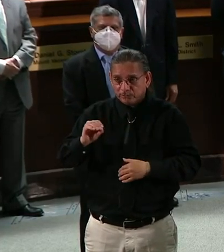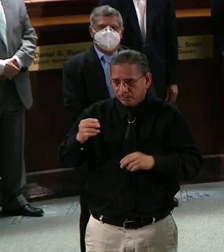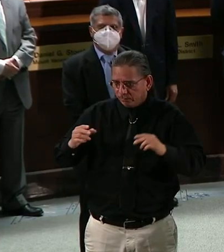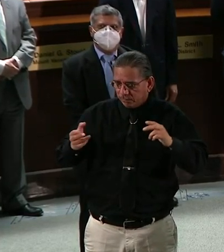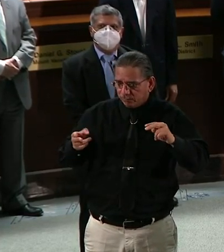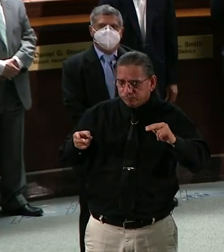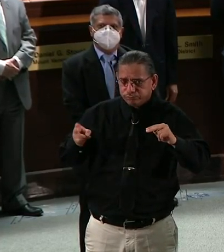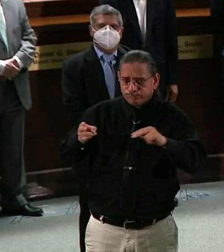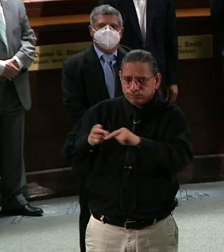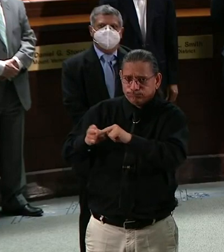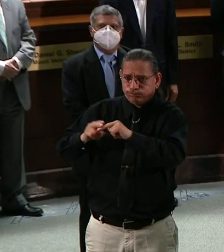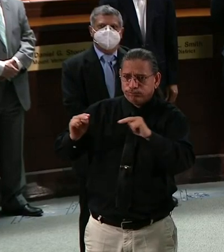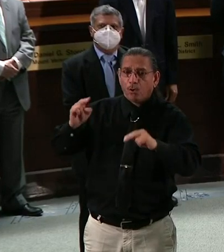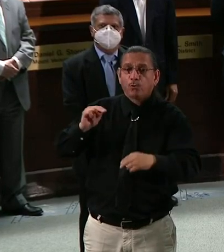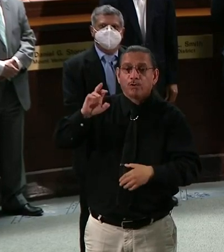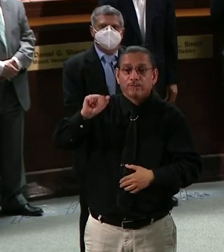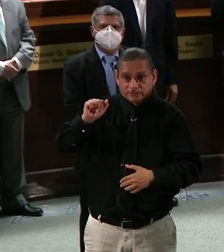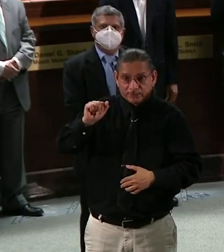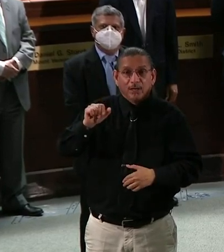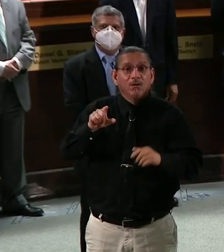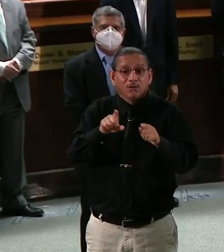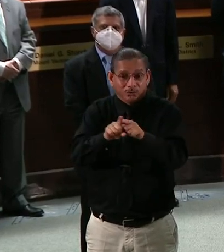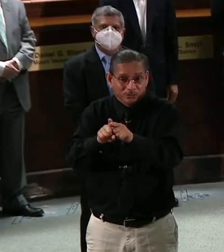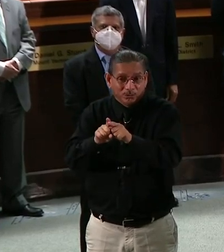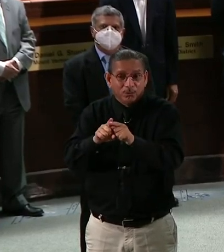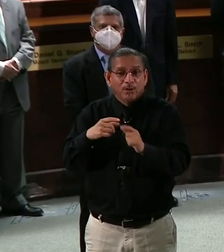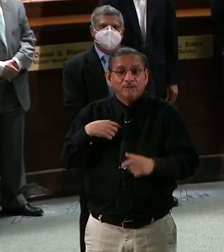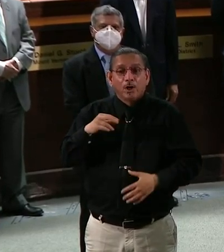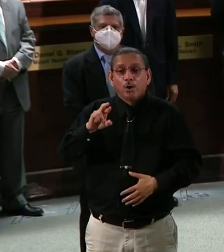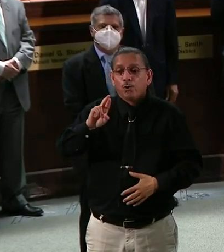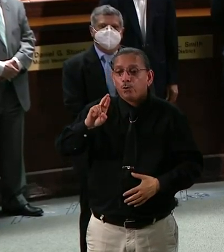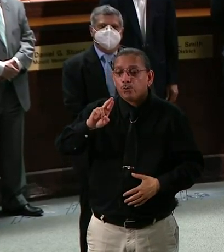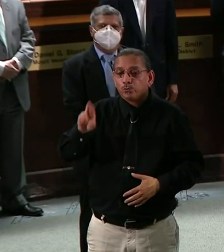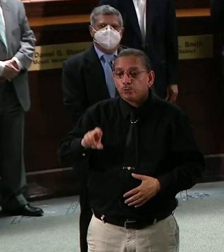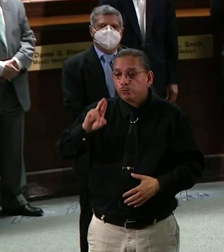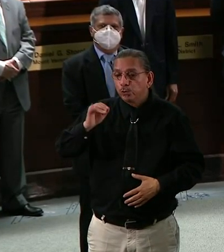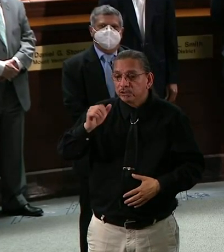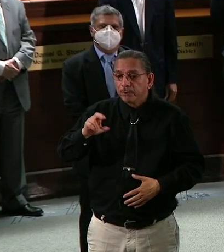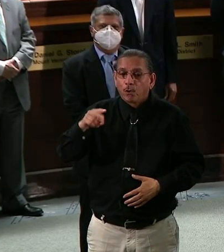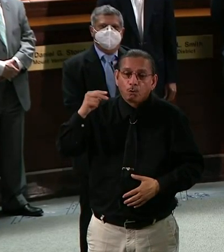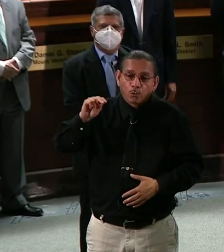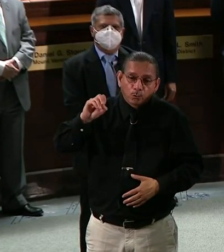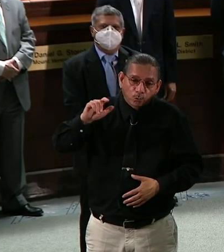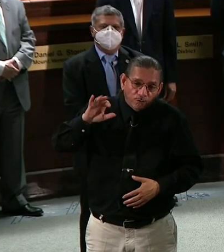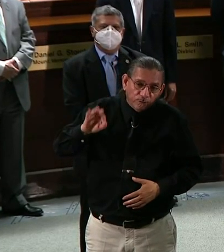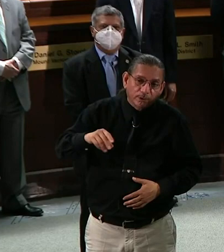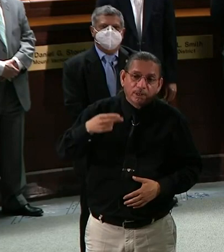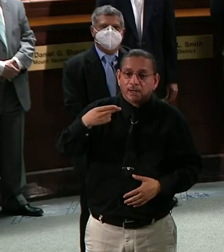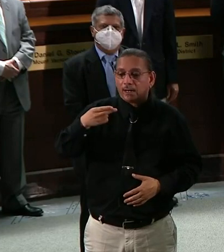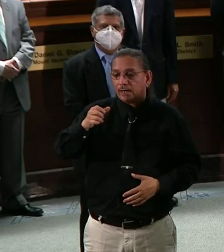PREVALENCE. AND WE HEADED BACK I THOUGHT CONCERN SOON ABOUT THE NEW. YOU KNOW SORT OF